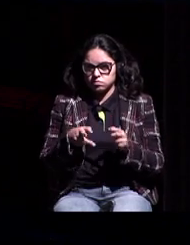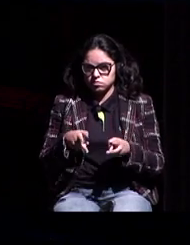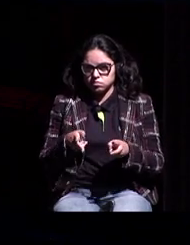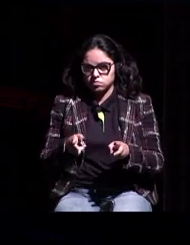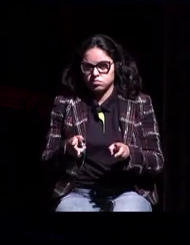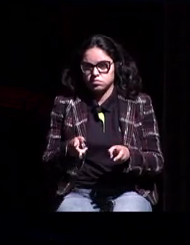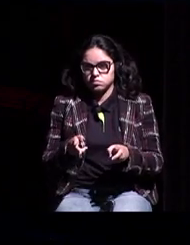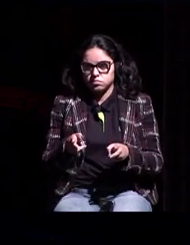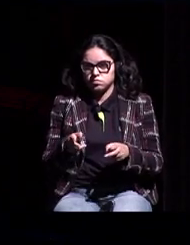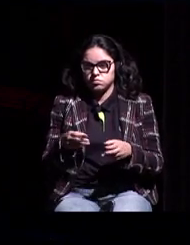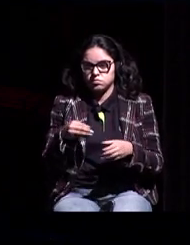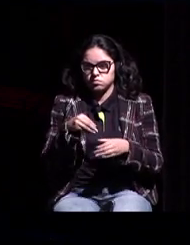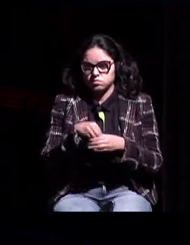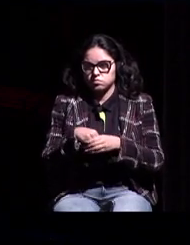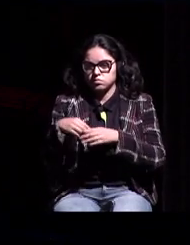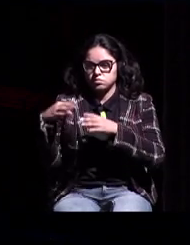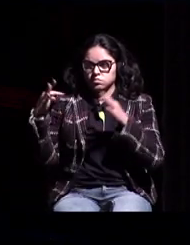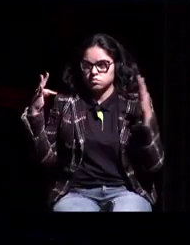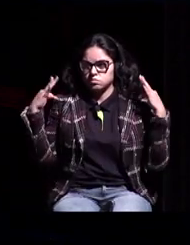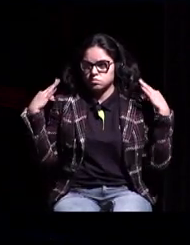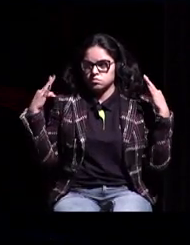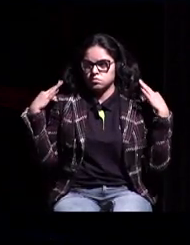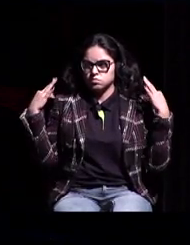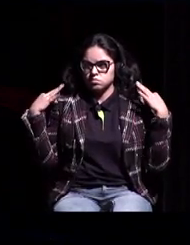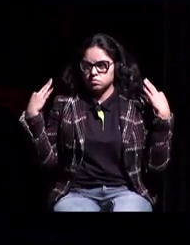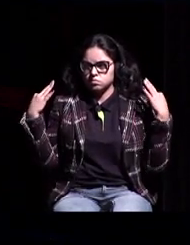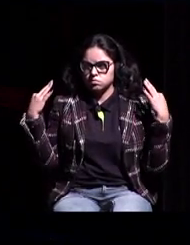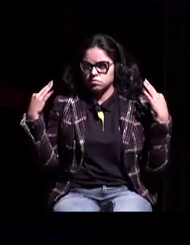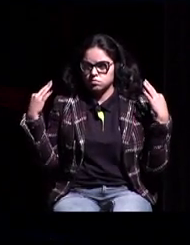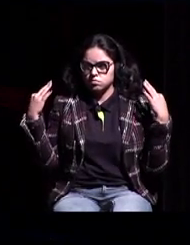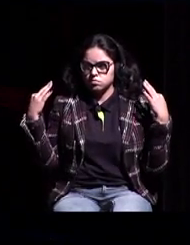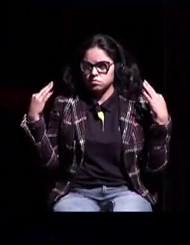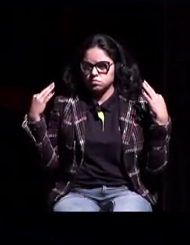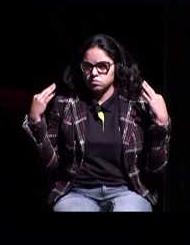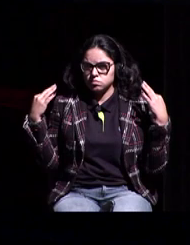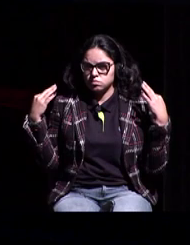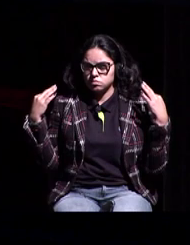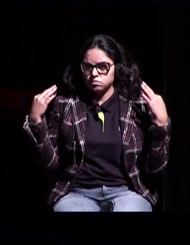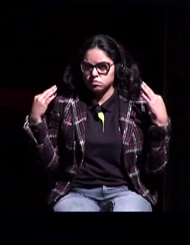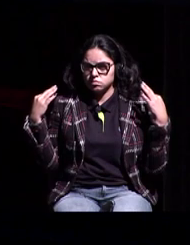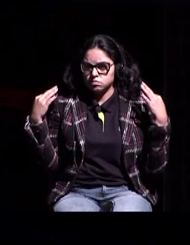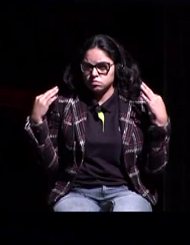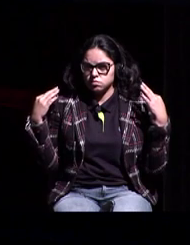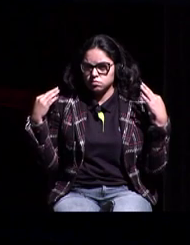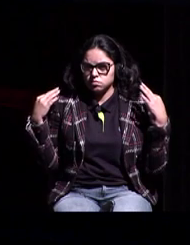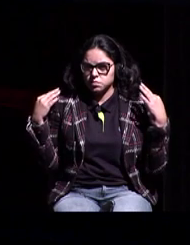We also need to thank for the opportunity of an encounter of these nature,